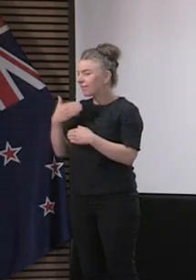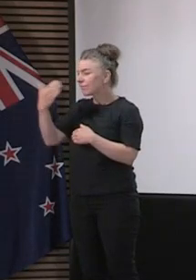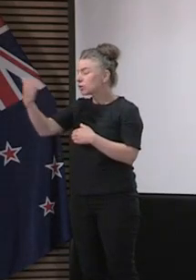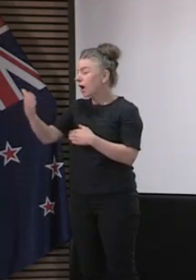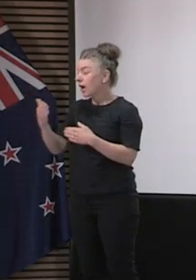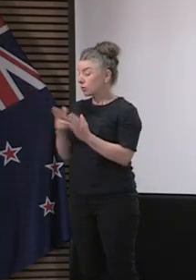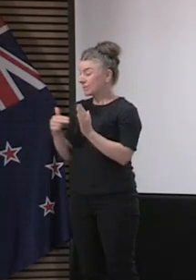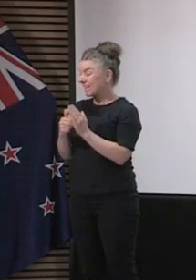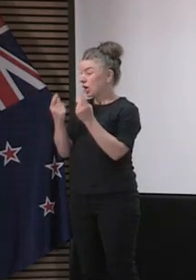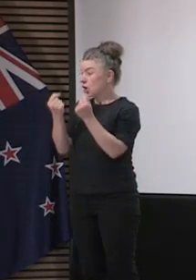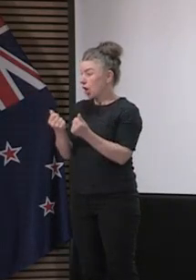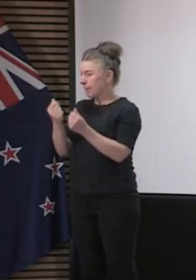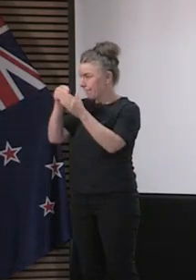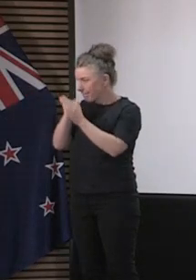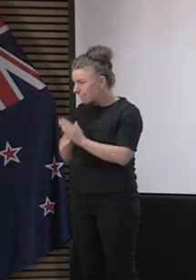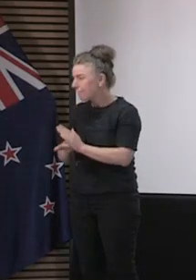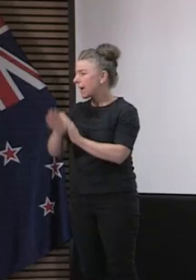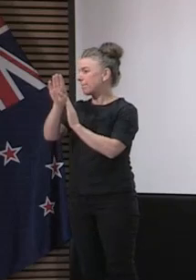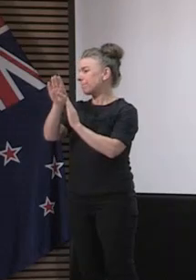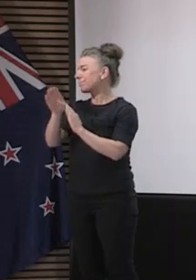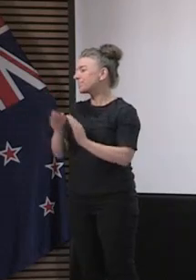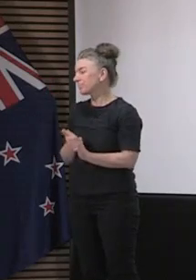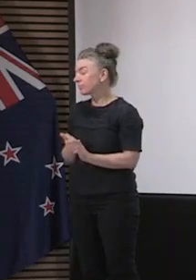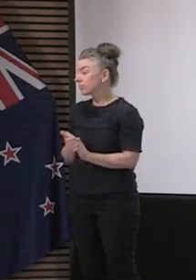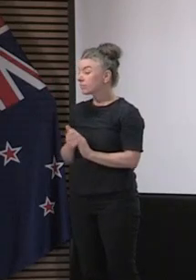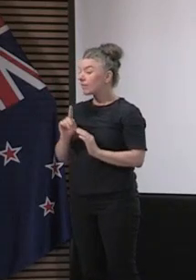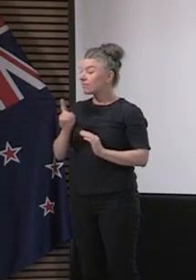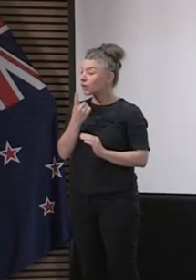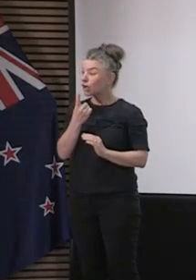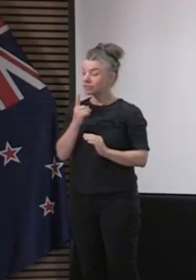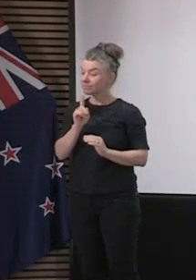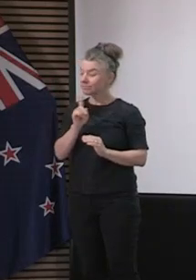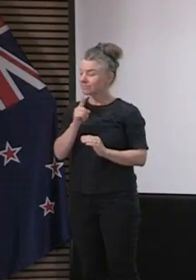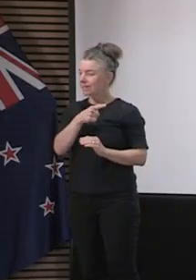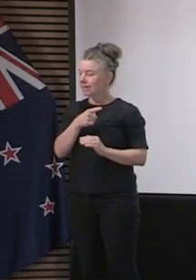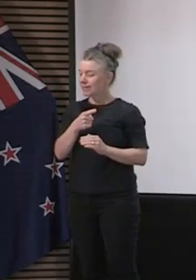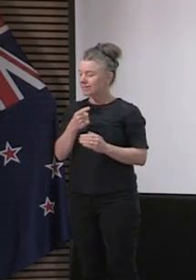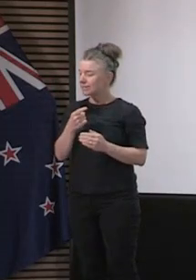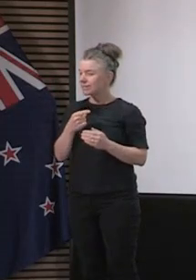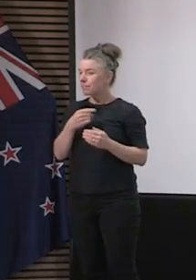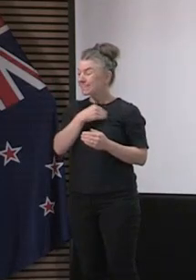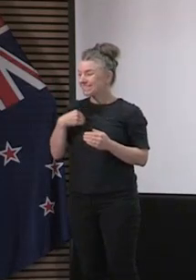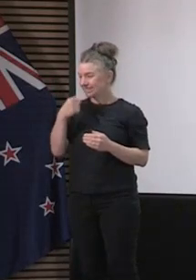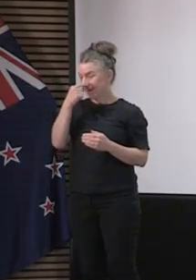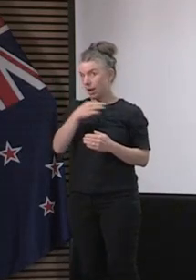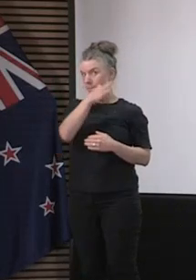that we are continuing to help our economy to recover. Of